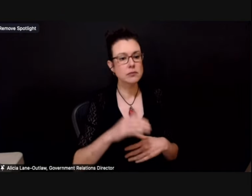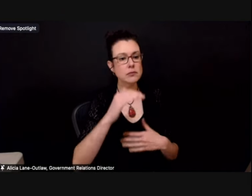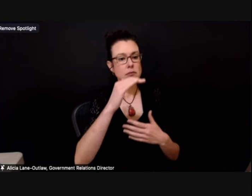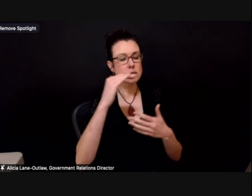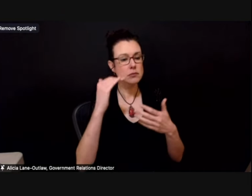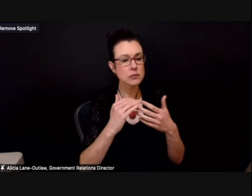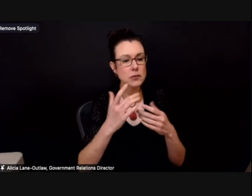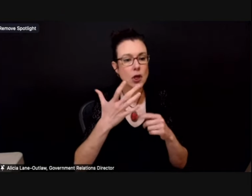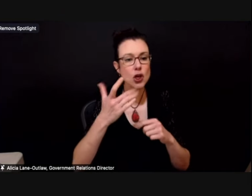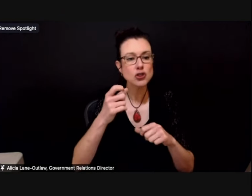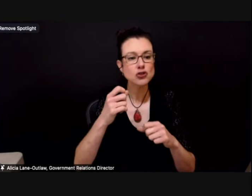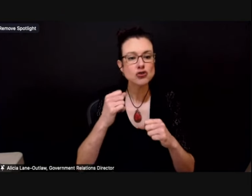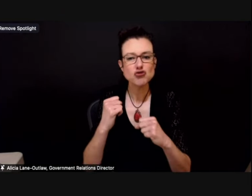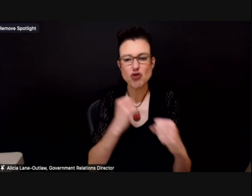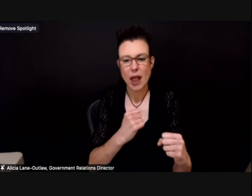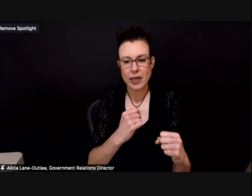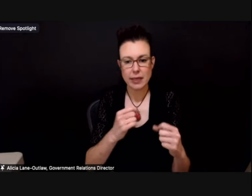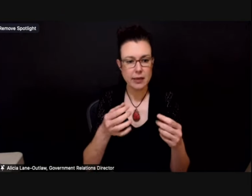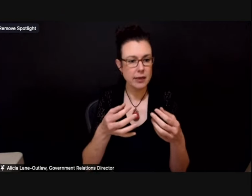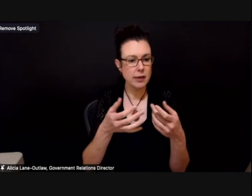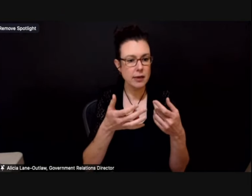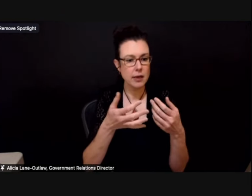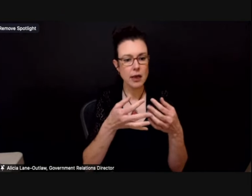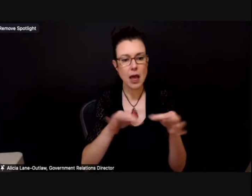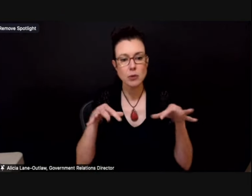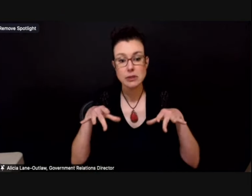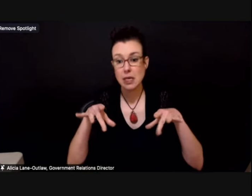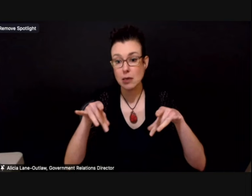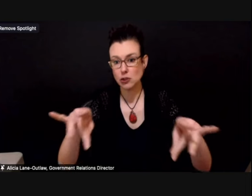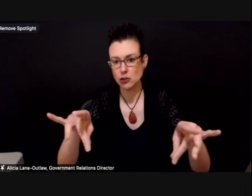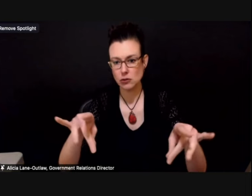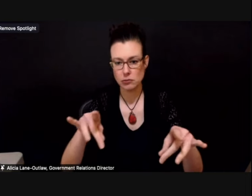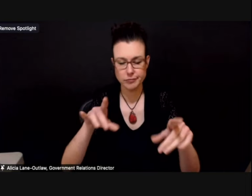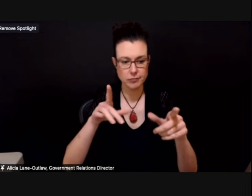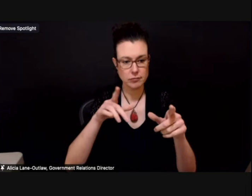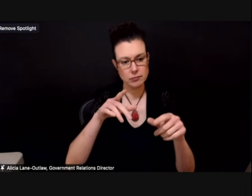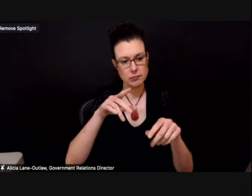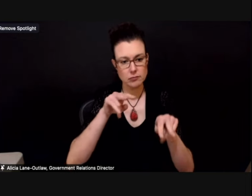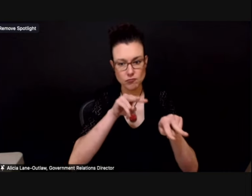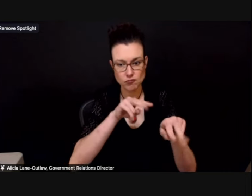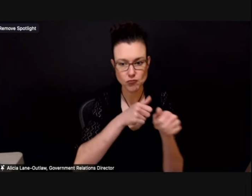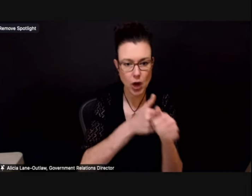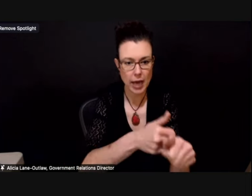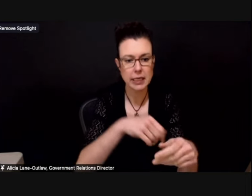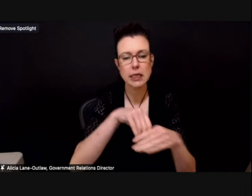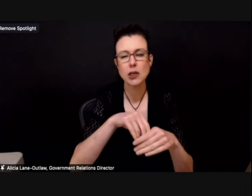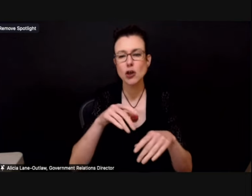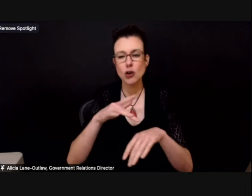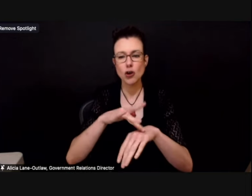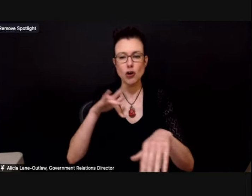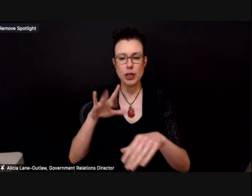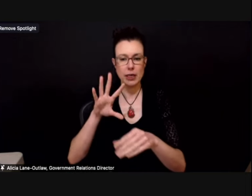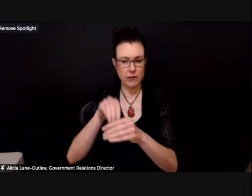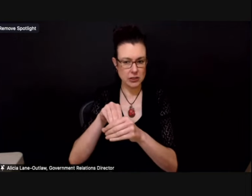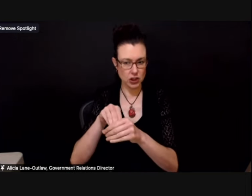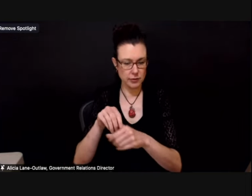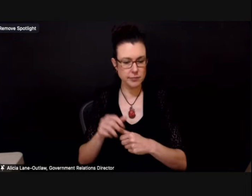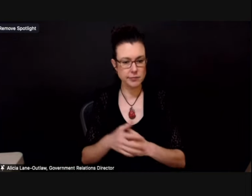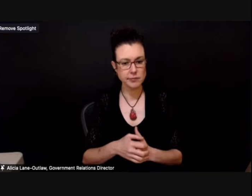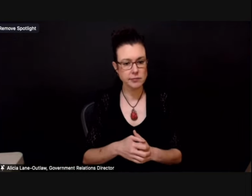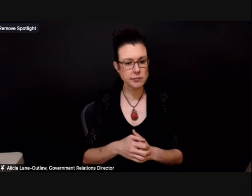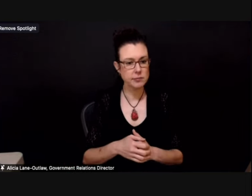Strengthen Language Acquisition Tracking in Early Intervention